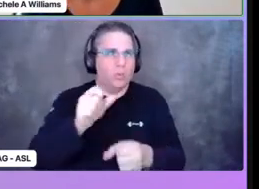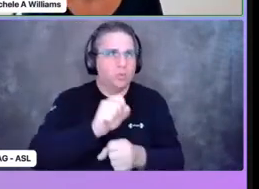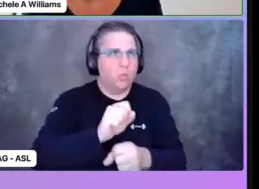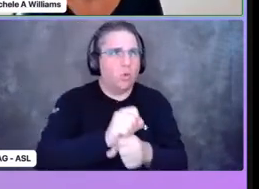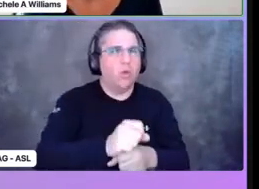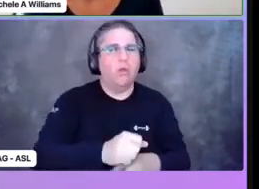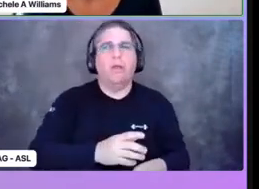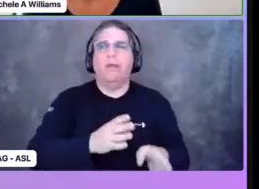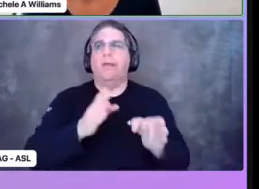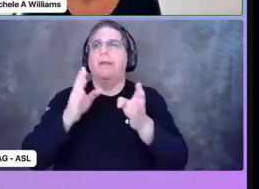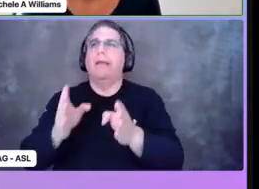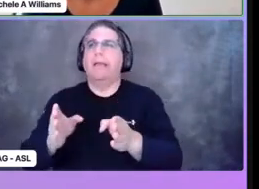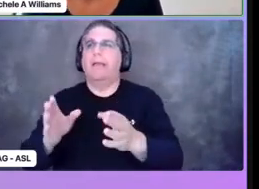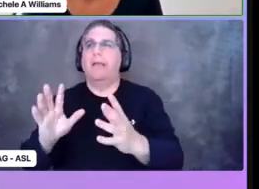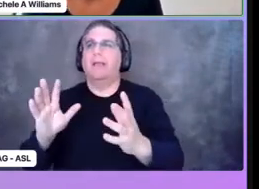how do we do this, along with some of those reflections